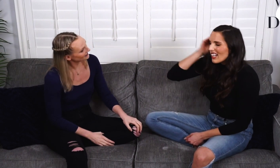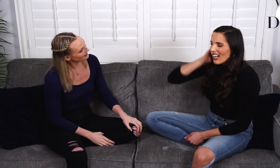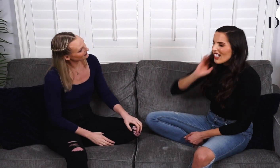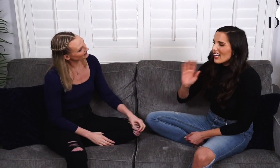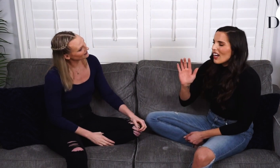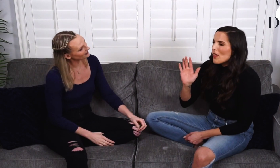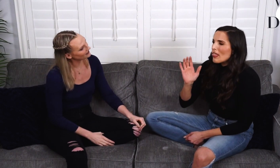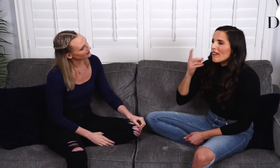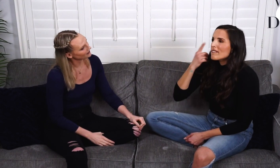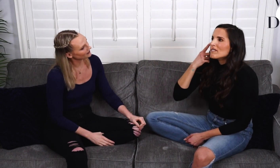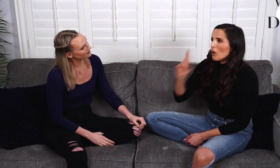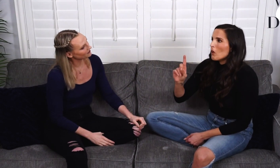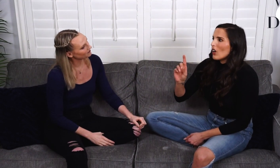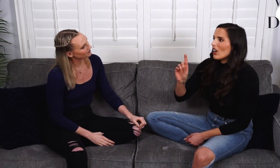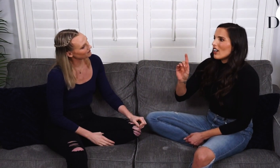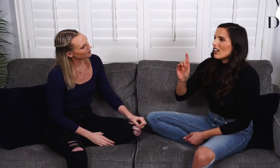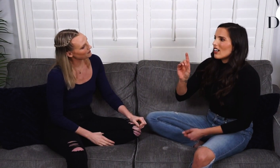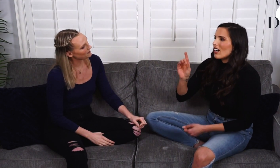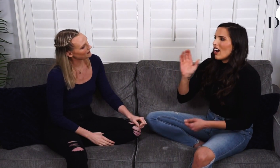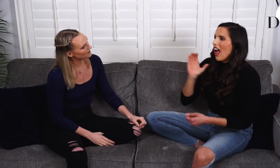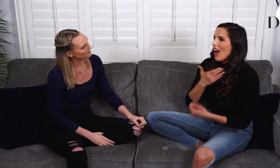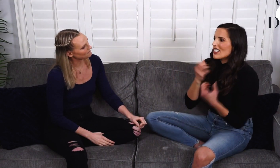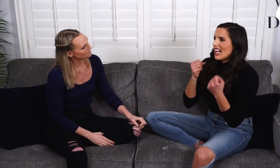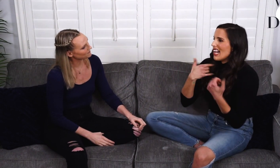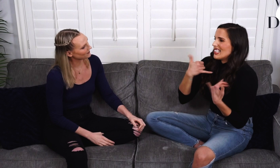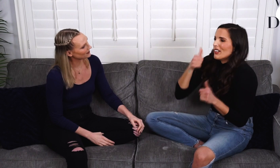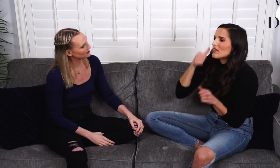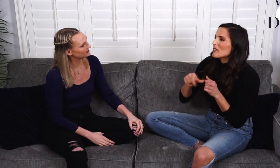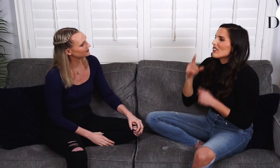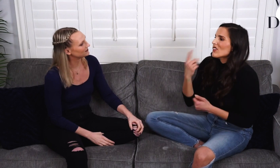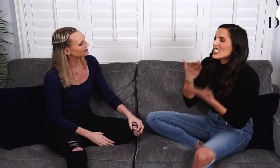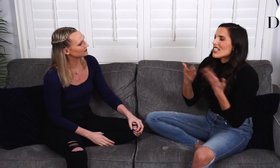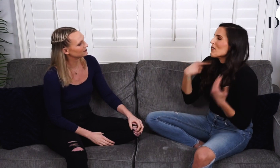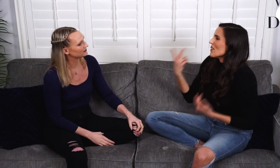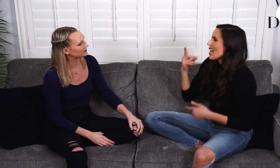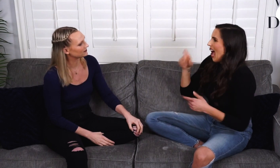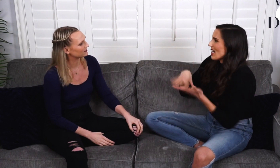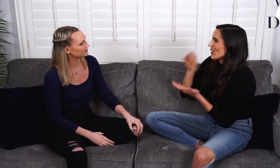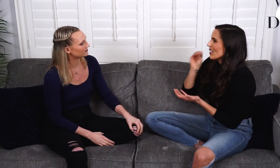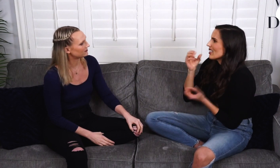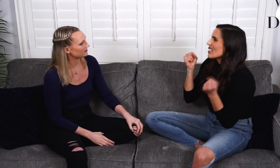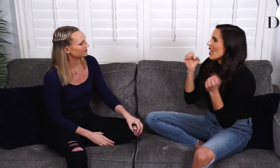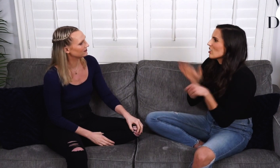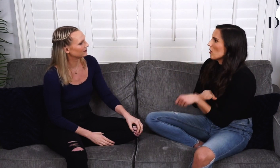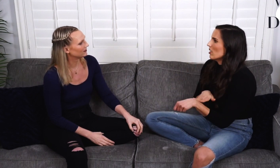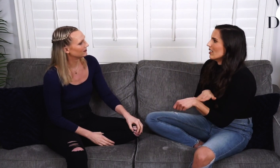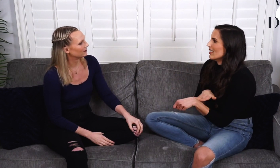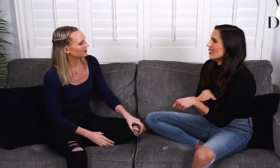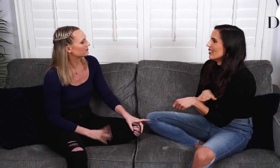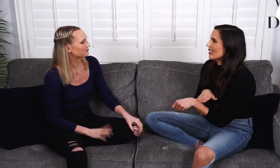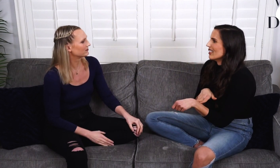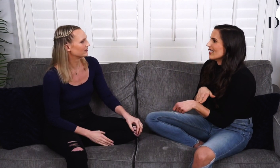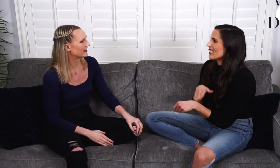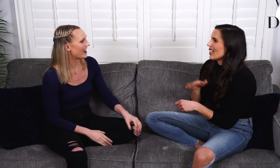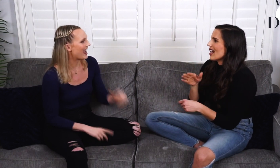was and for our signing, I still remember the first thing we had to learn was to sign slower.